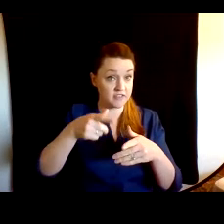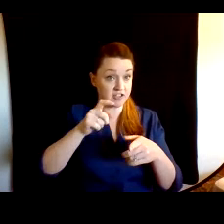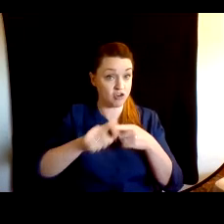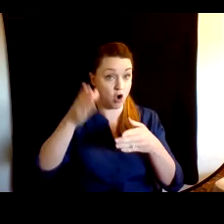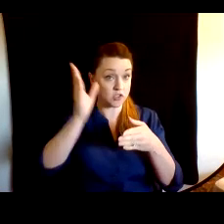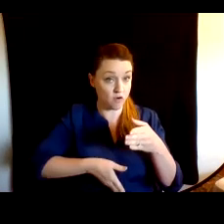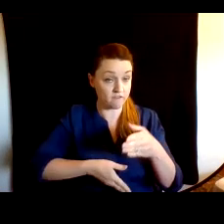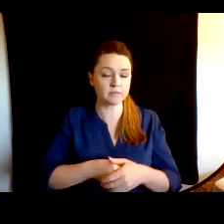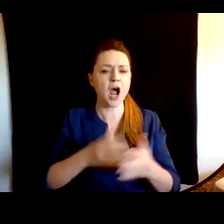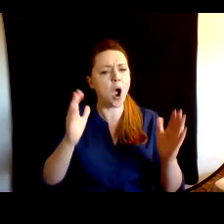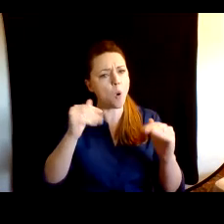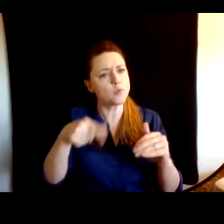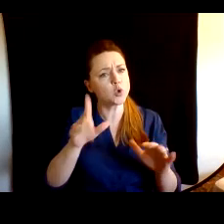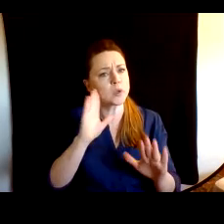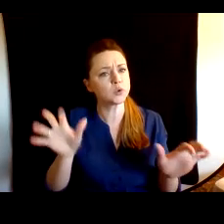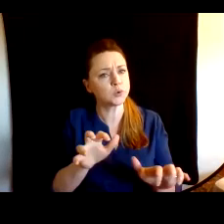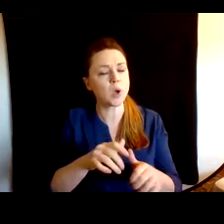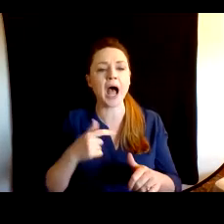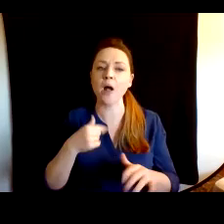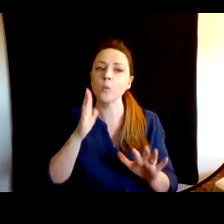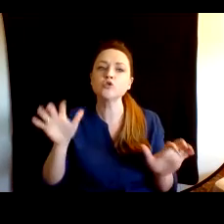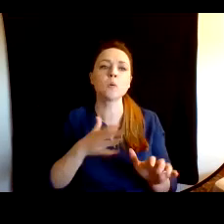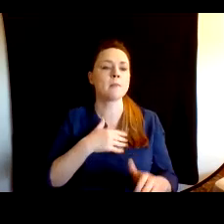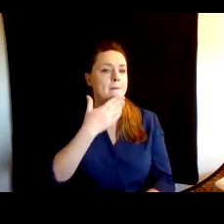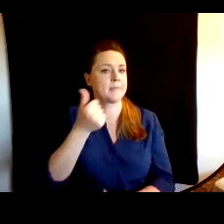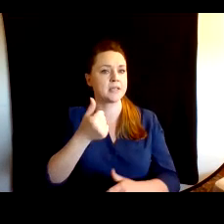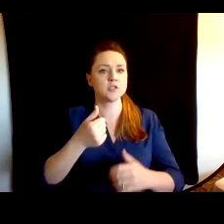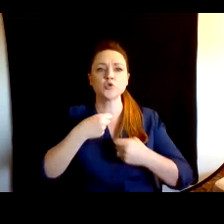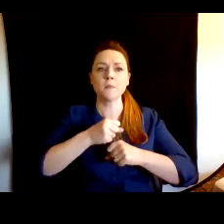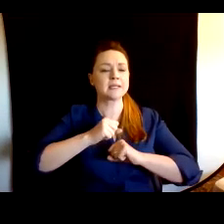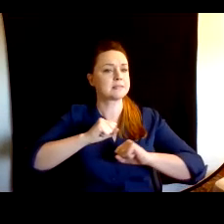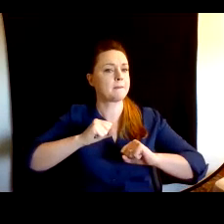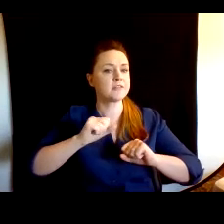I will do my very best to make as much space for all of the participants with us today.